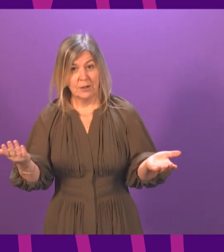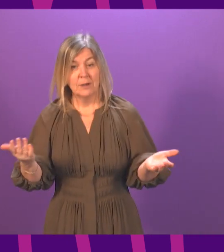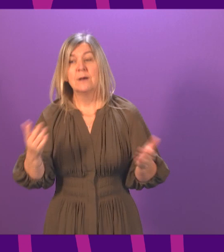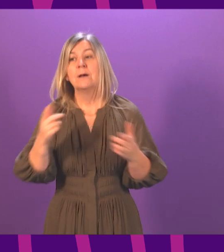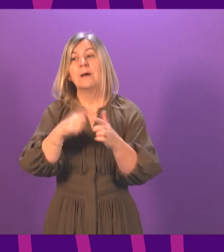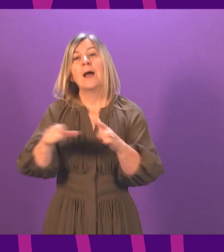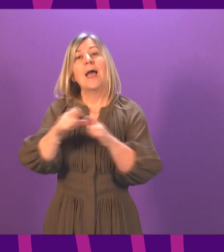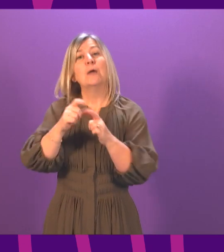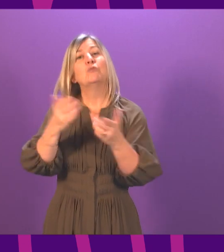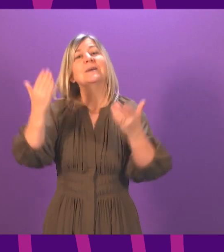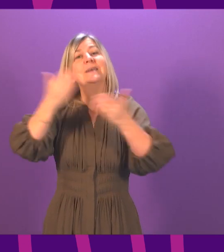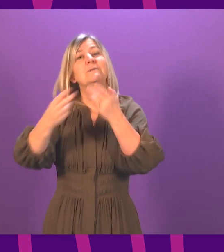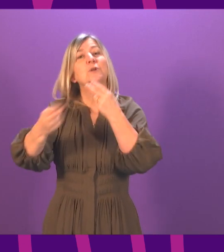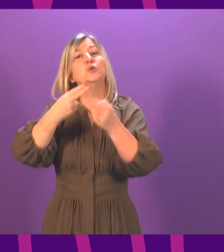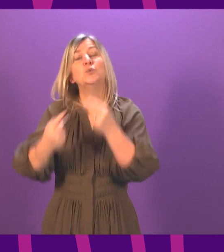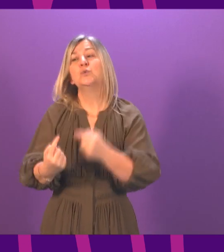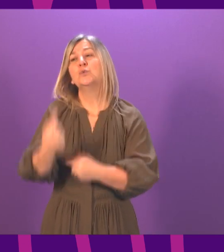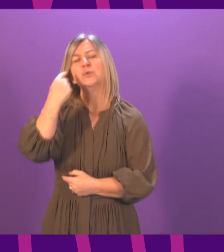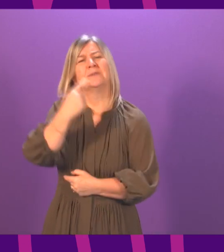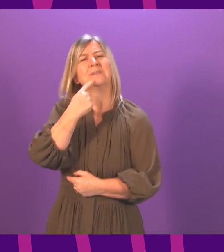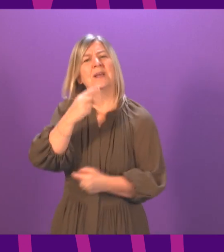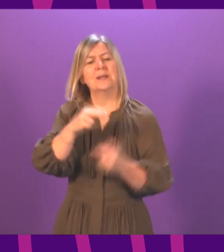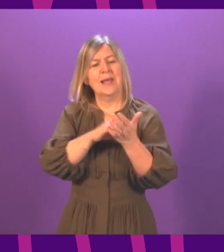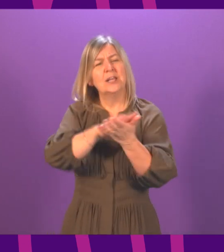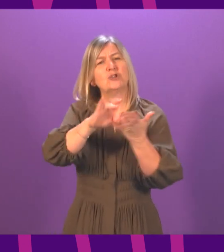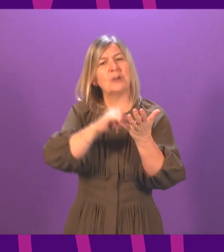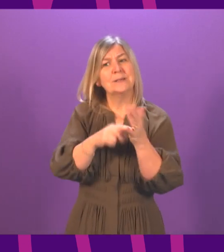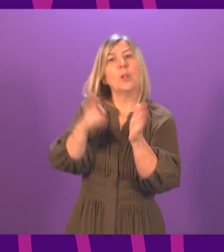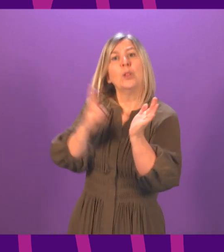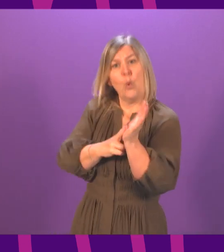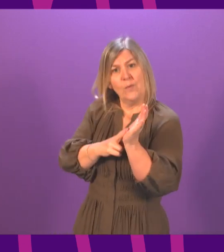News, it emerged last week that NHS Lothian has given vaccinations to volunteers at a food bank,